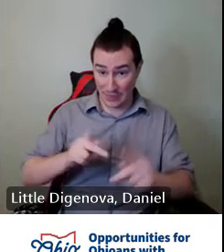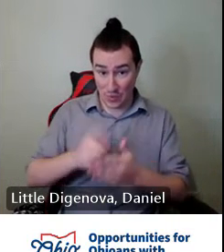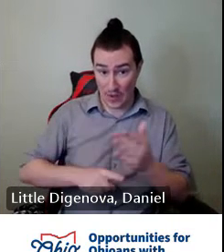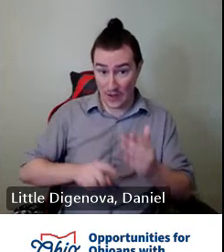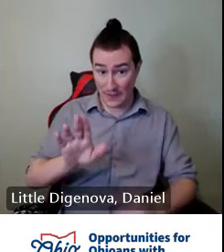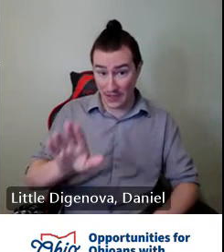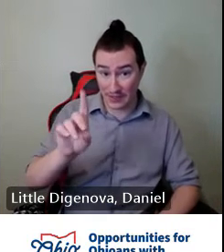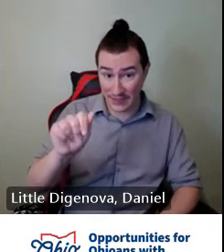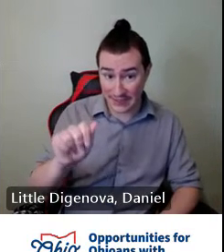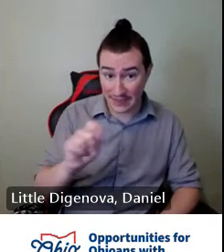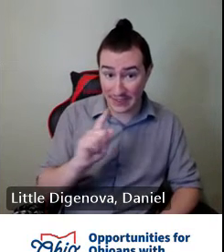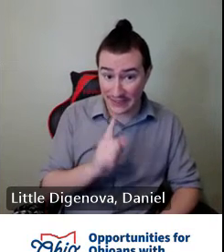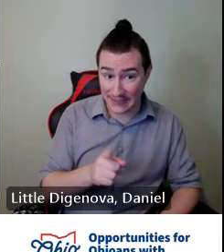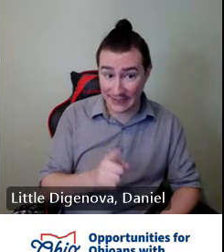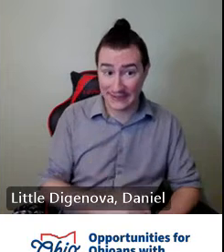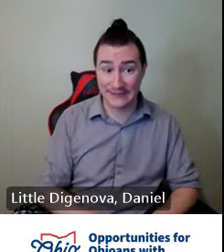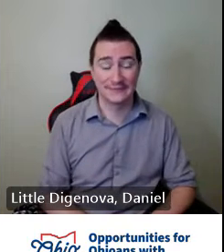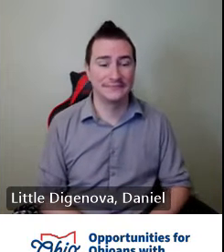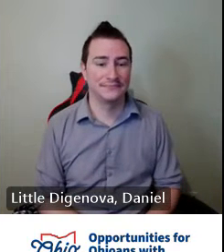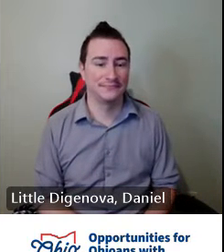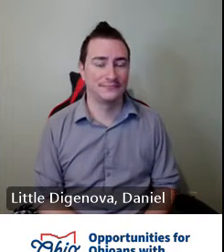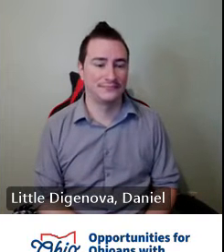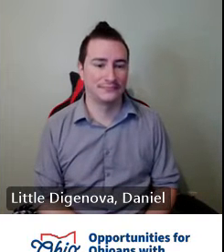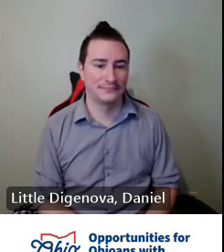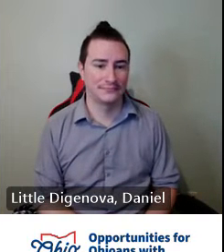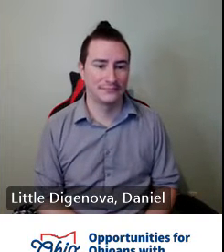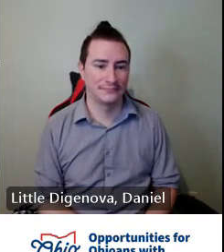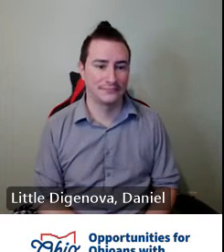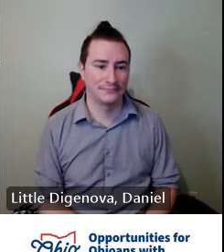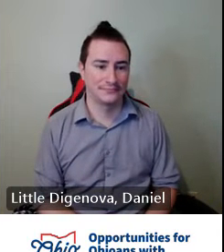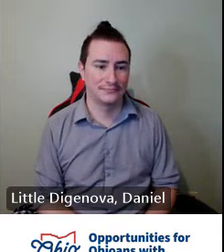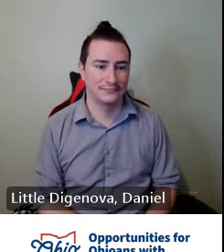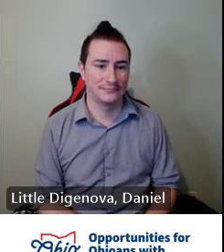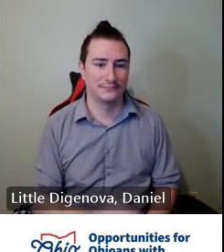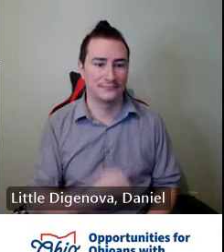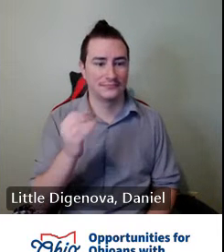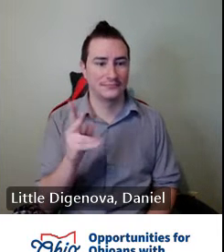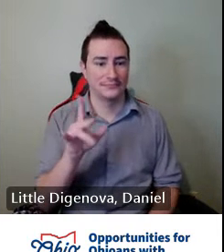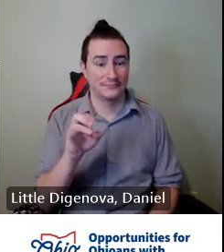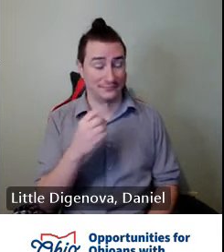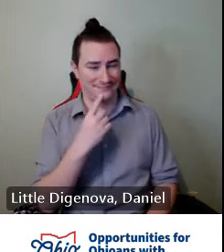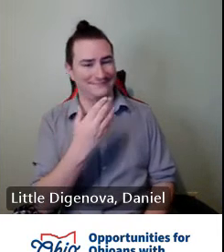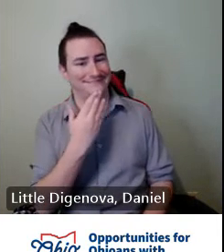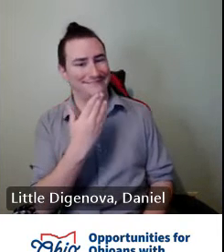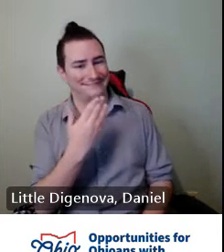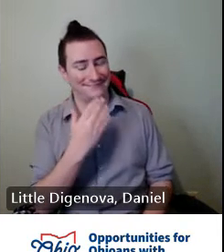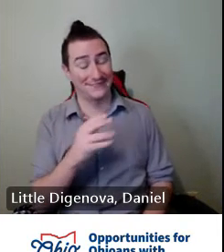Julie: Thank you for that question. The ADA, Title I, which is the Employment Title, is regulated